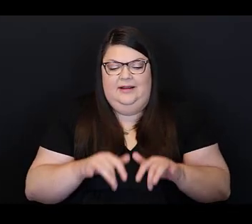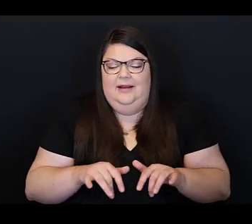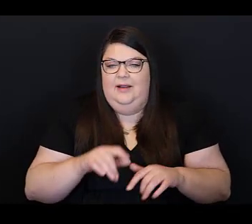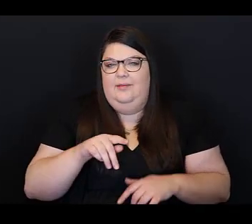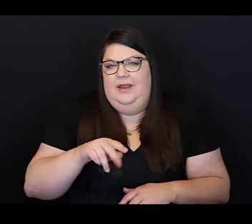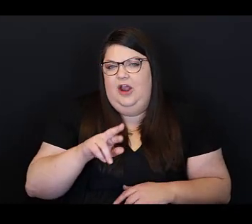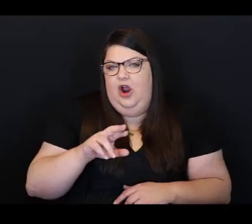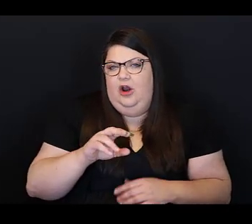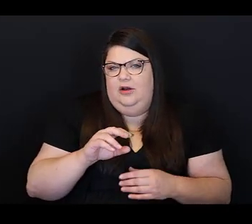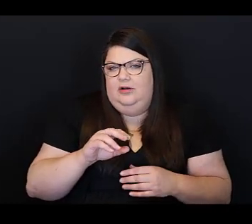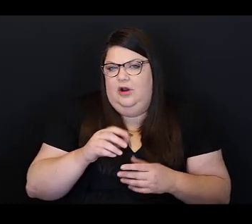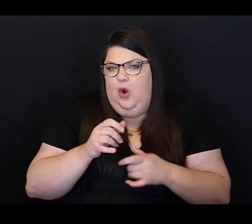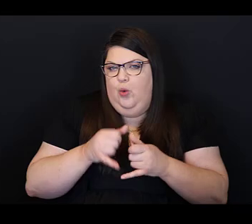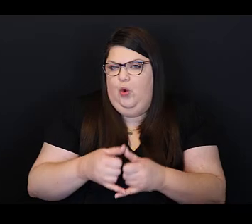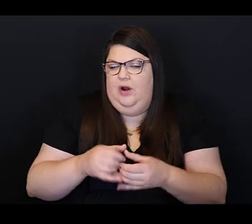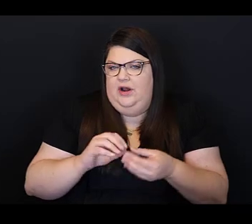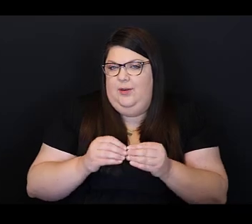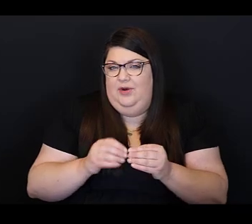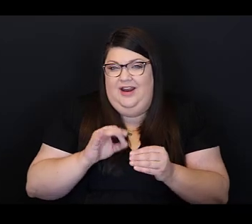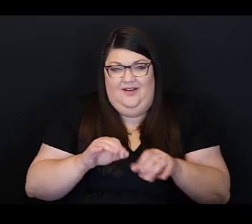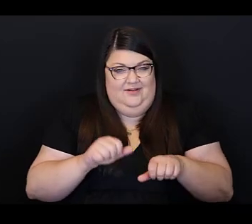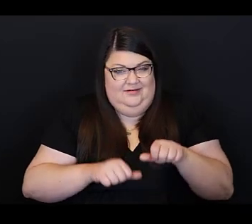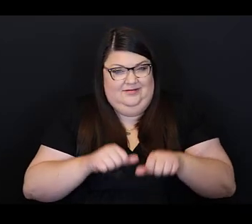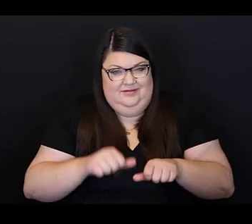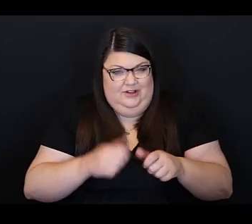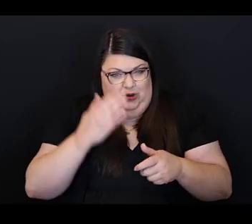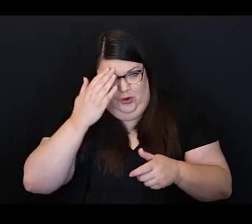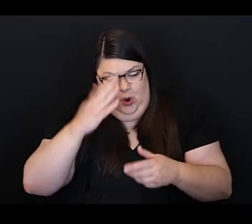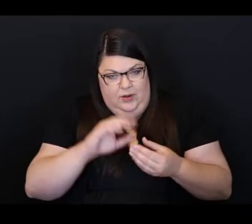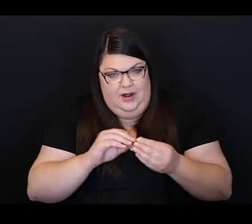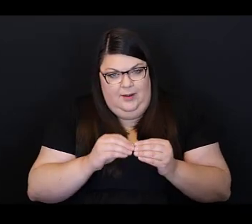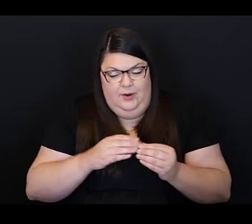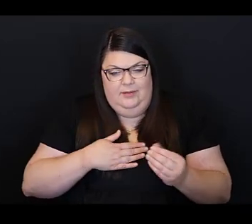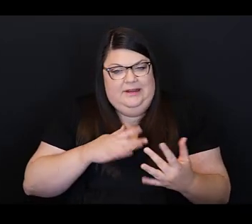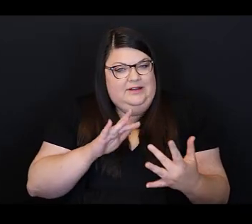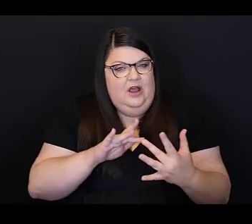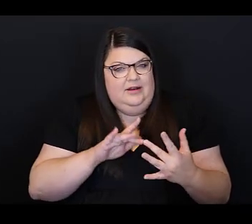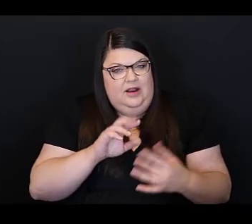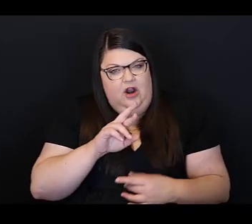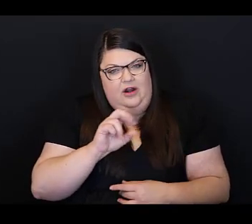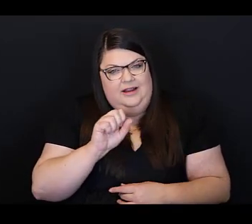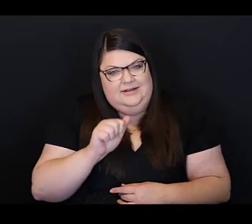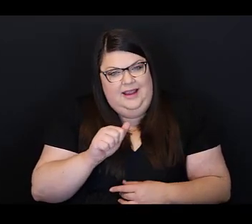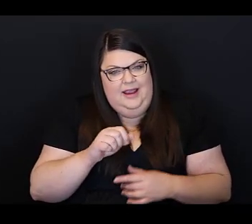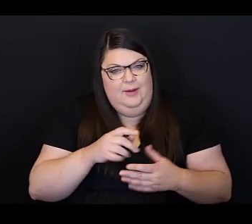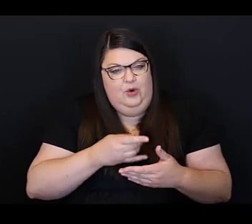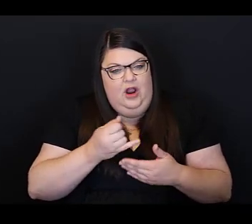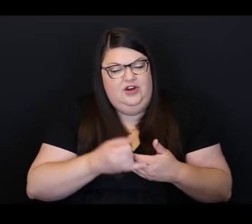where prompted. If you are unsure of your PR award number, please contact your RSA project officer.